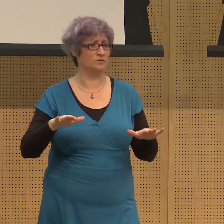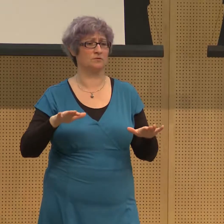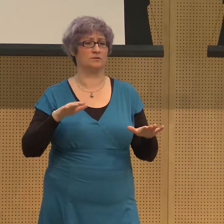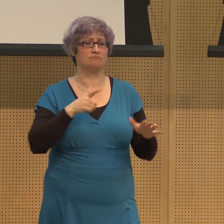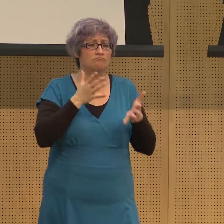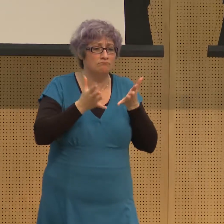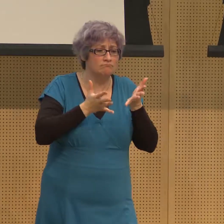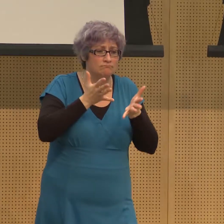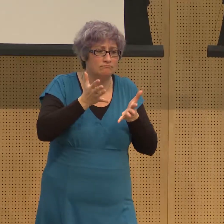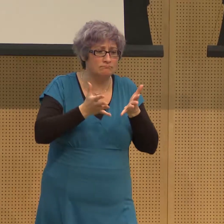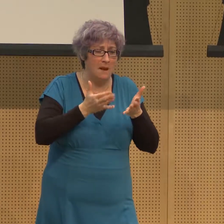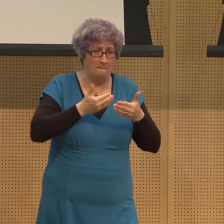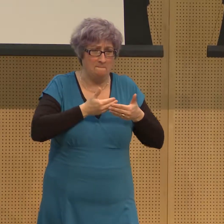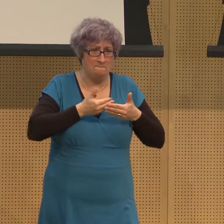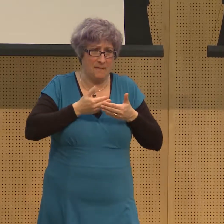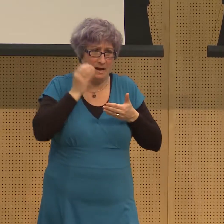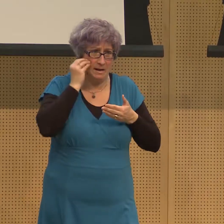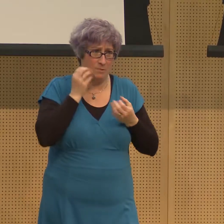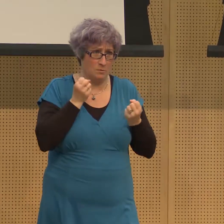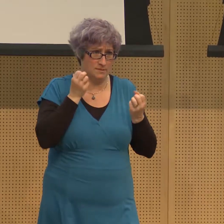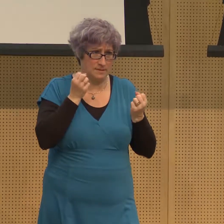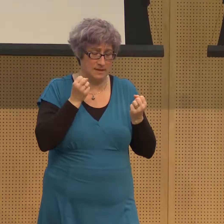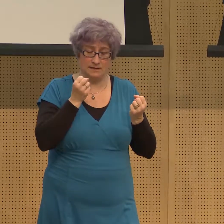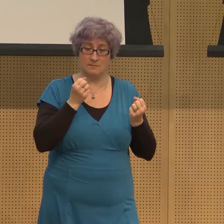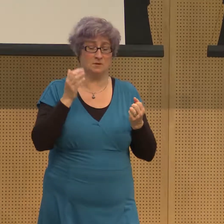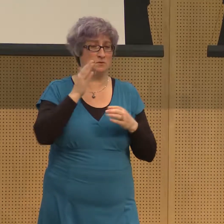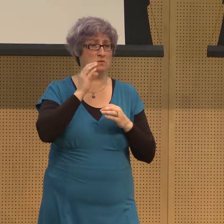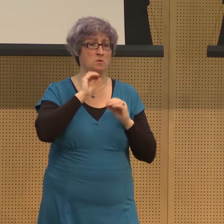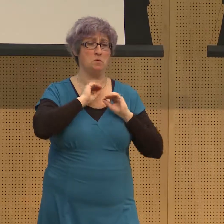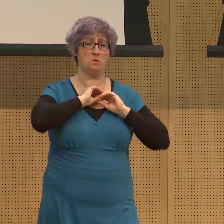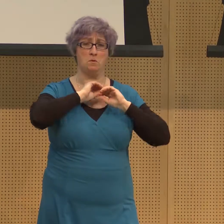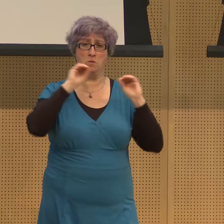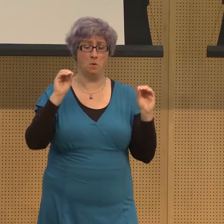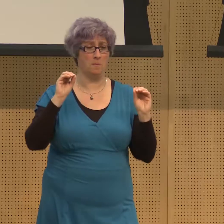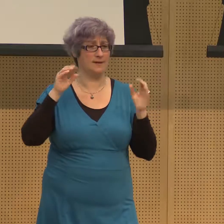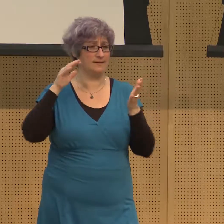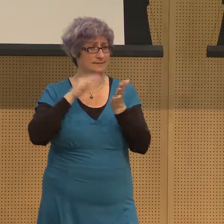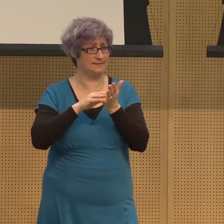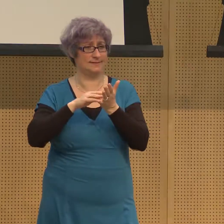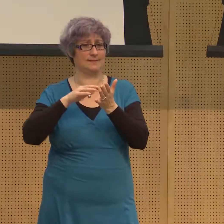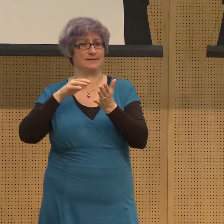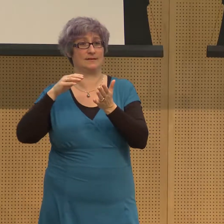many deaf children, and this was with infants using home sign,